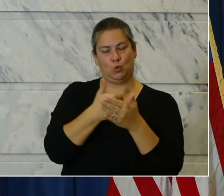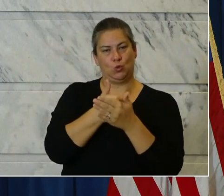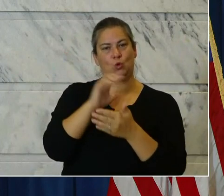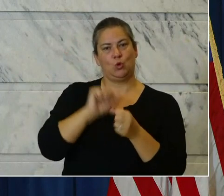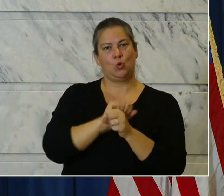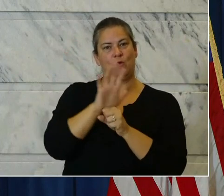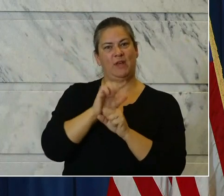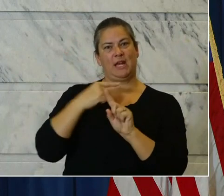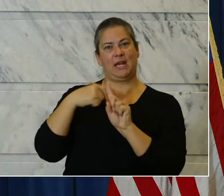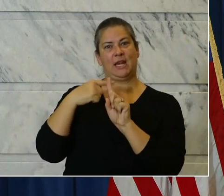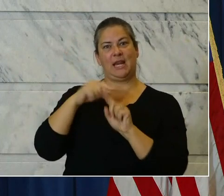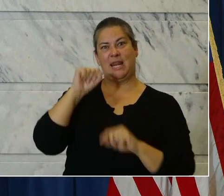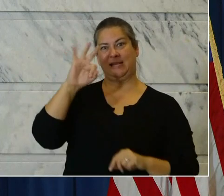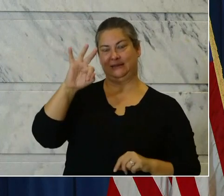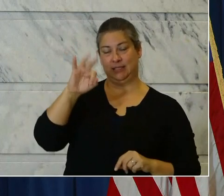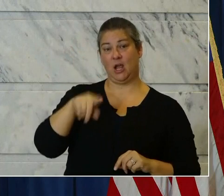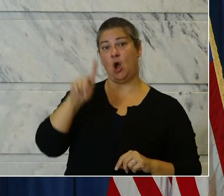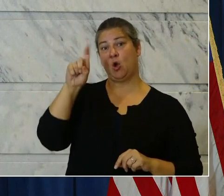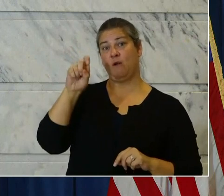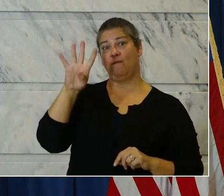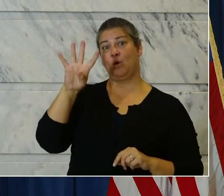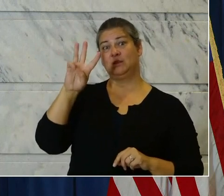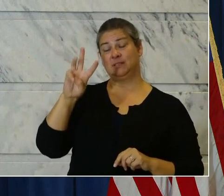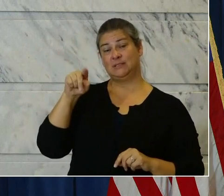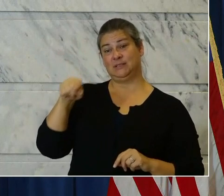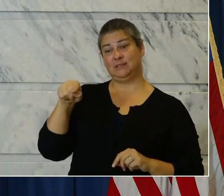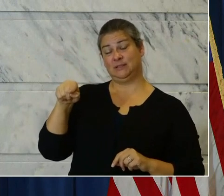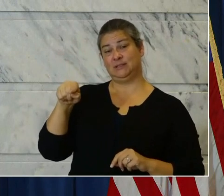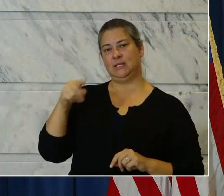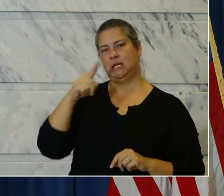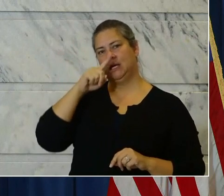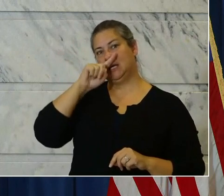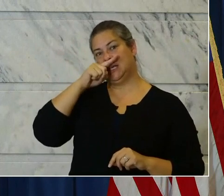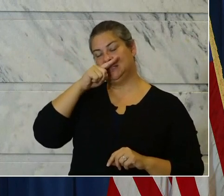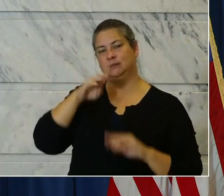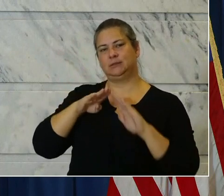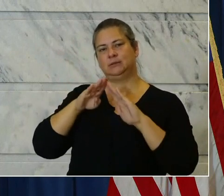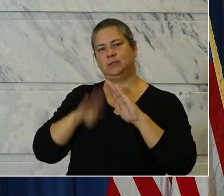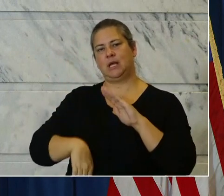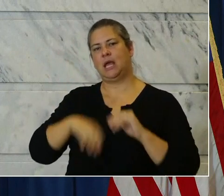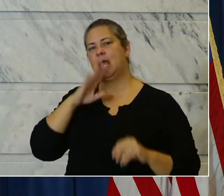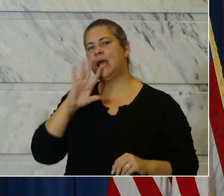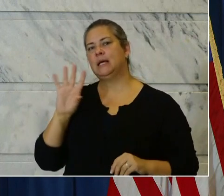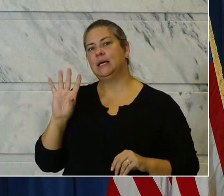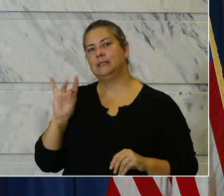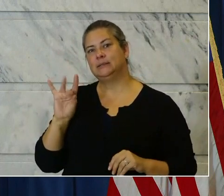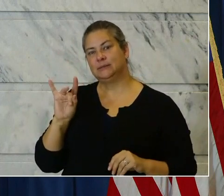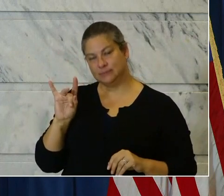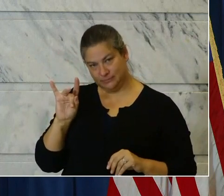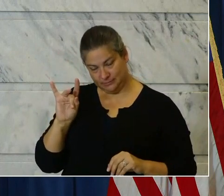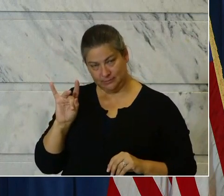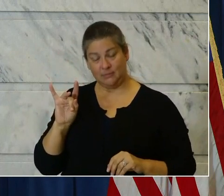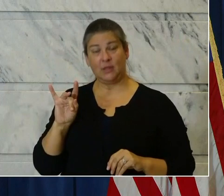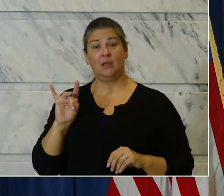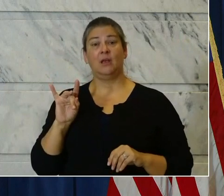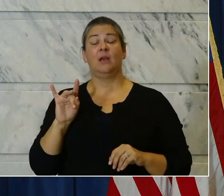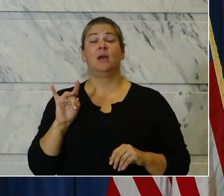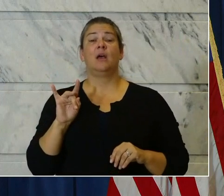HUNDRED AND TEN NEW CASES. OF COVID NINETEEN HUNDRED FORTY